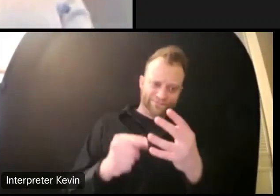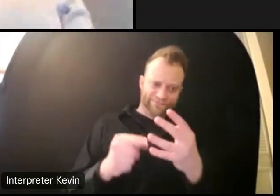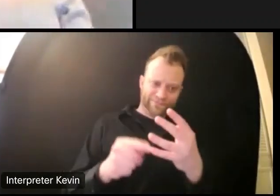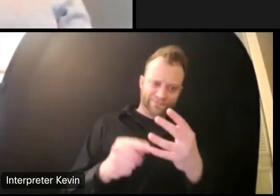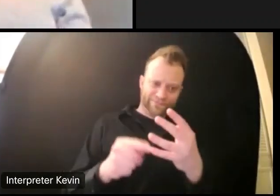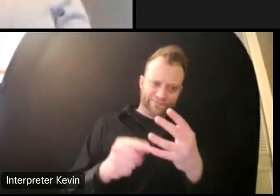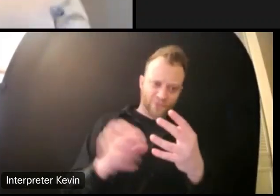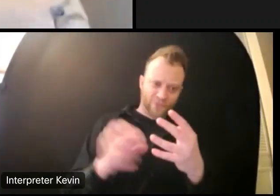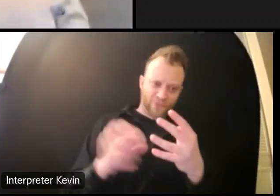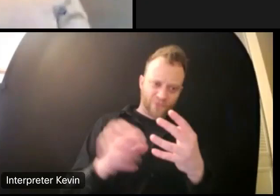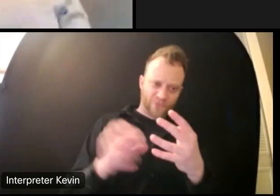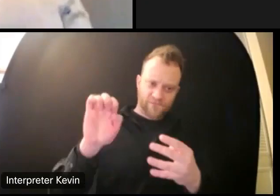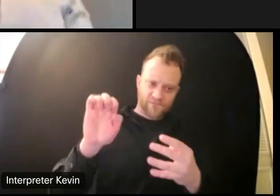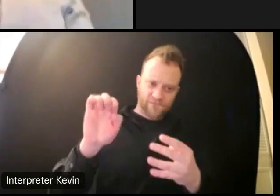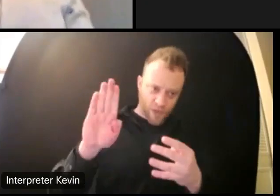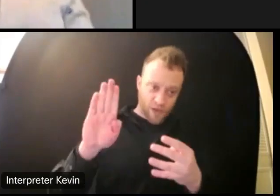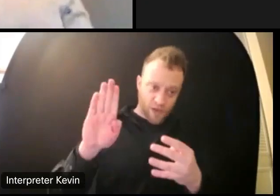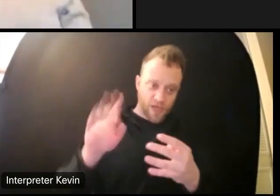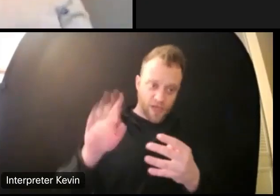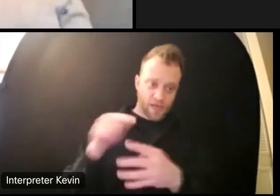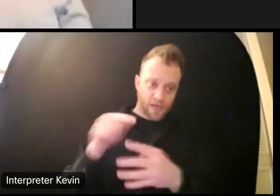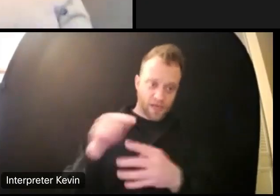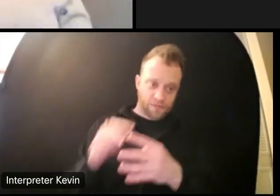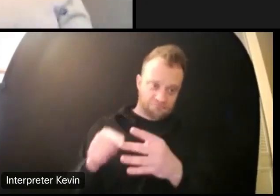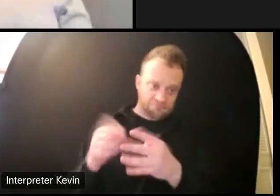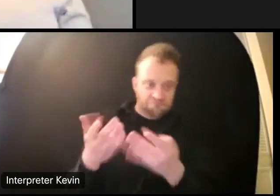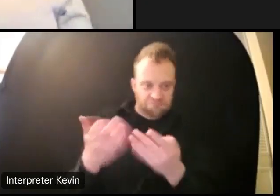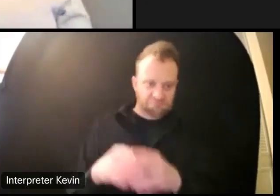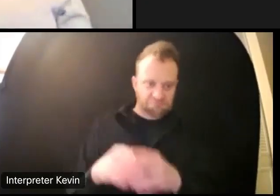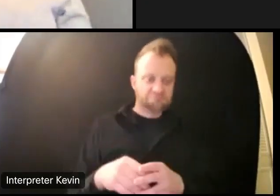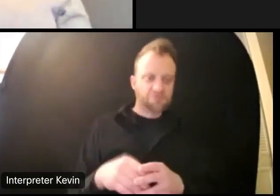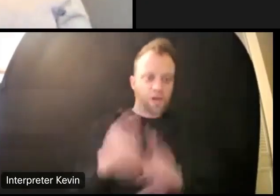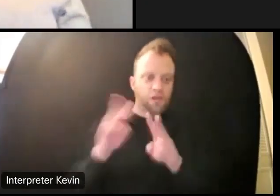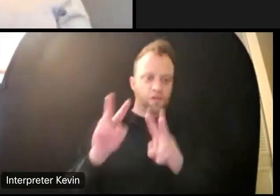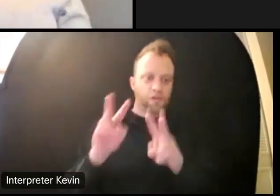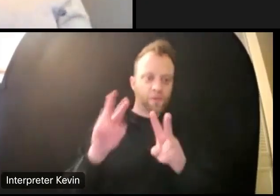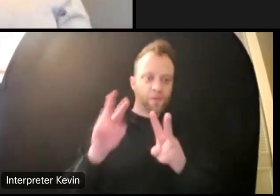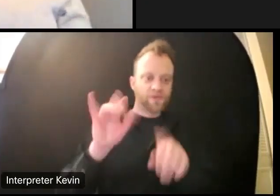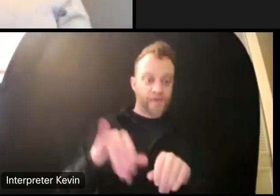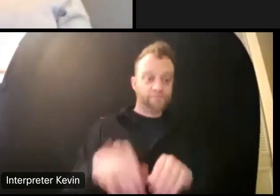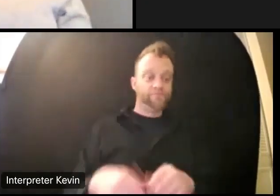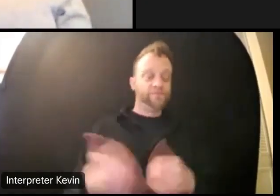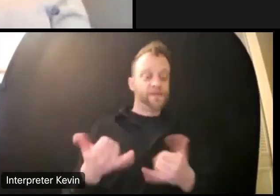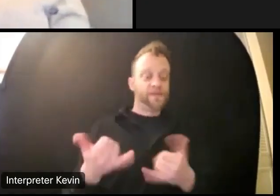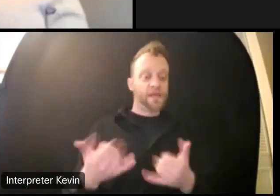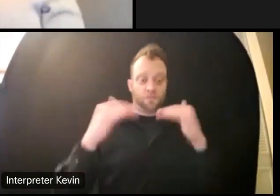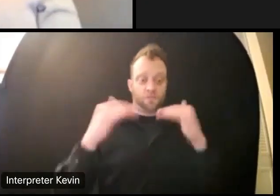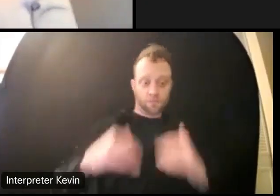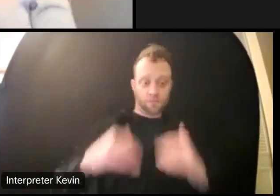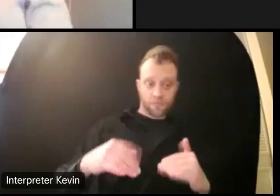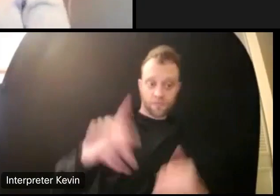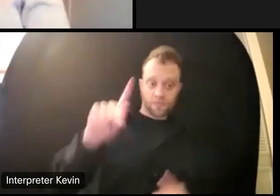so look forward to that. Okay we're going to move to Commissioner-elect Padro. You are unmuted.